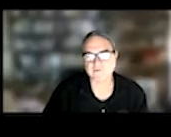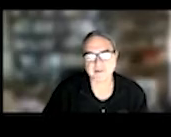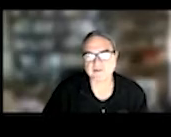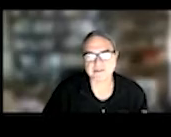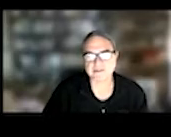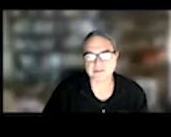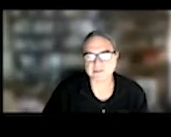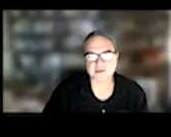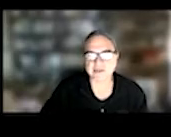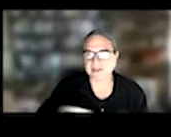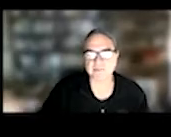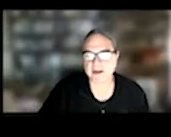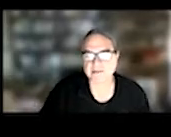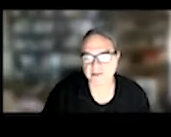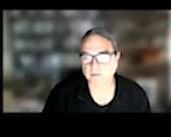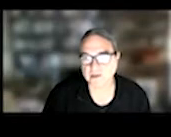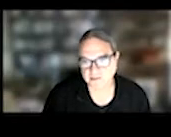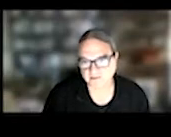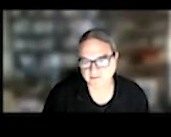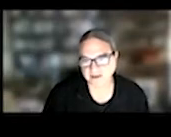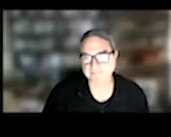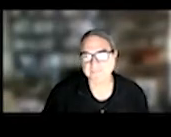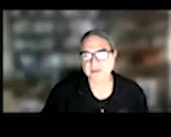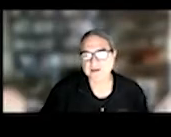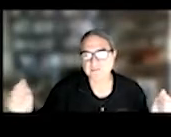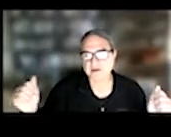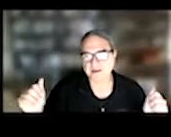you're filling out the census you can check any box that you want to. Right? But an